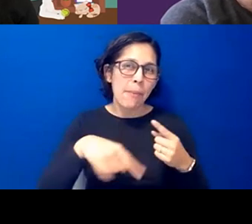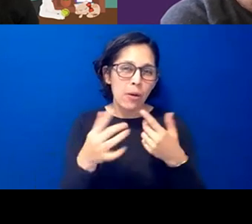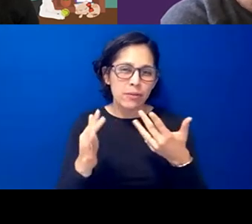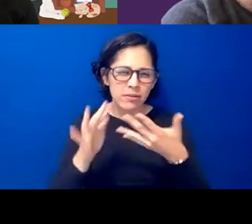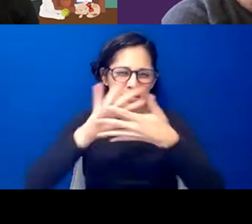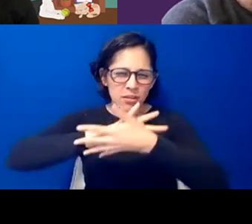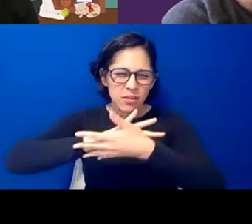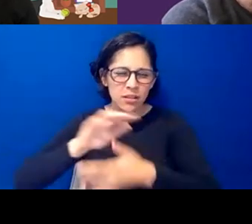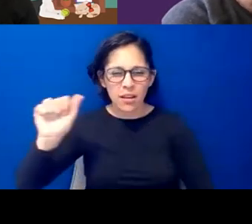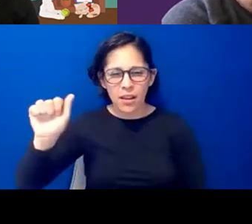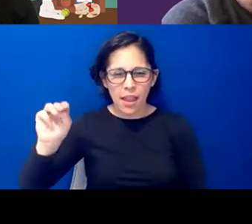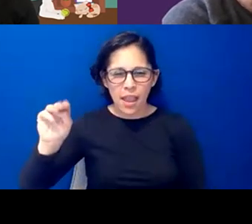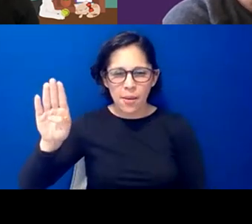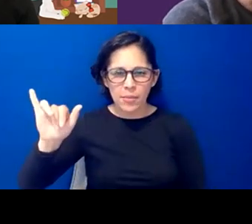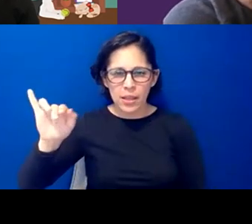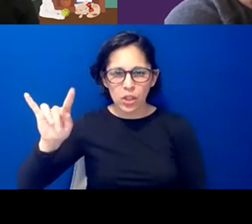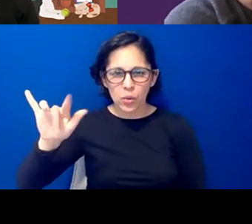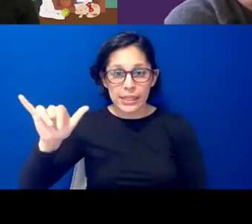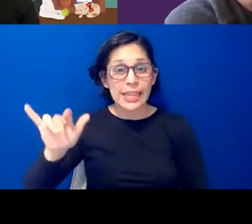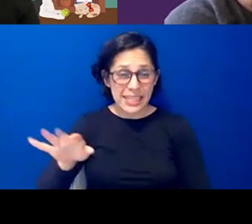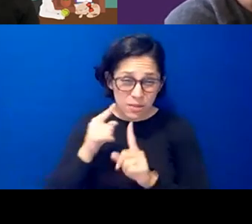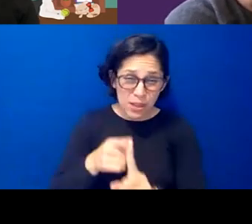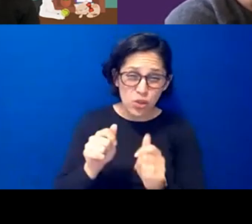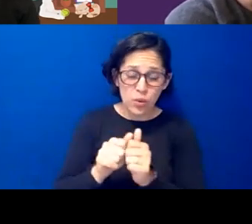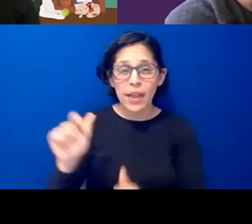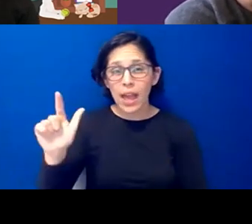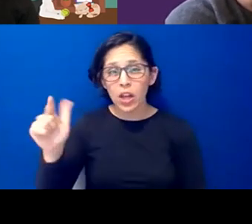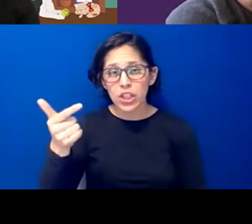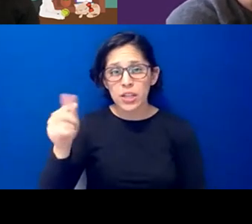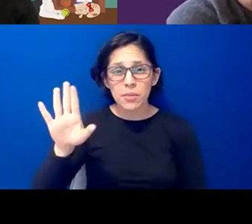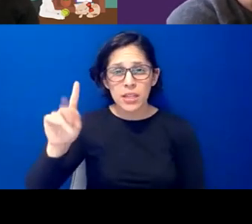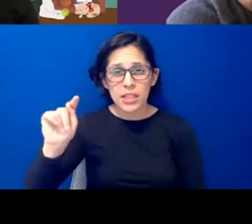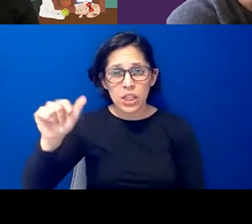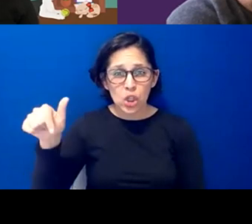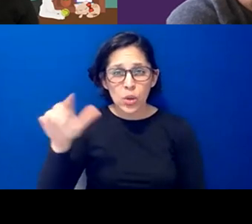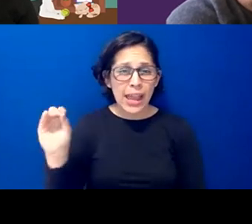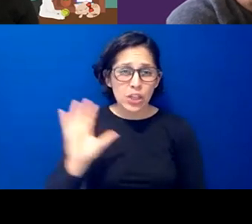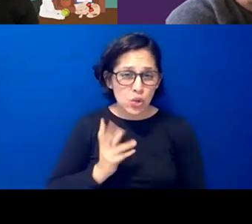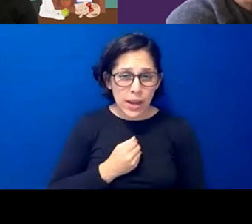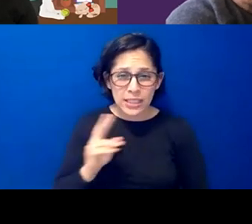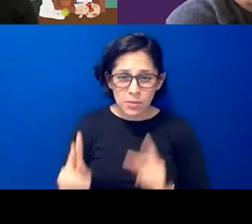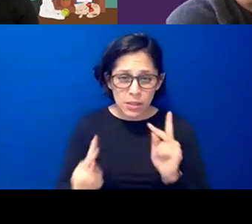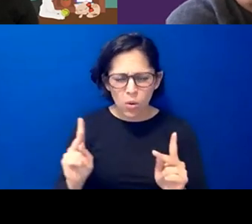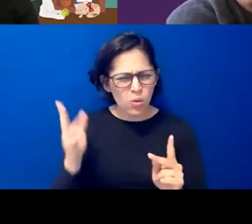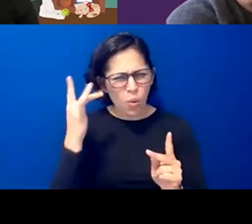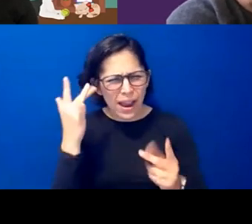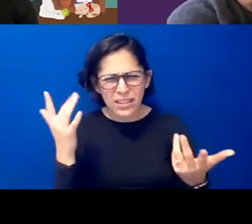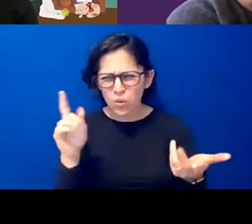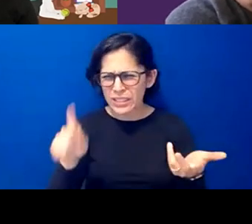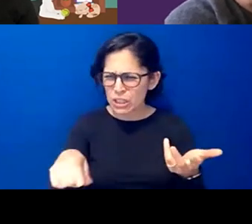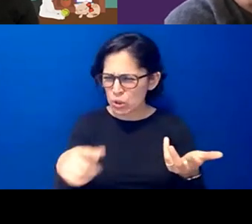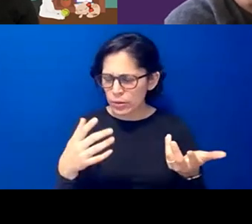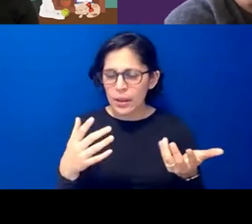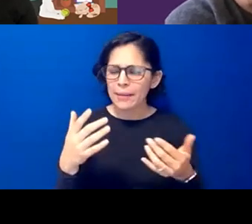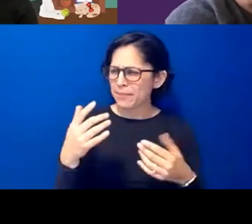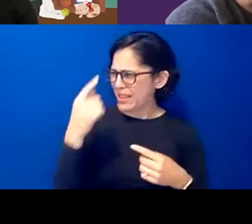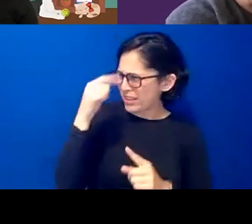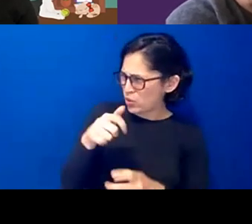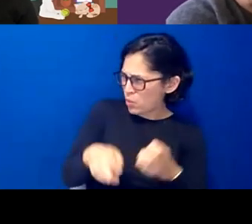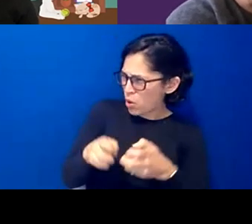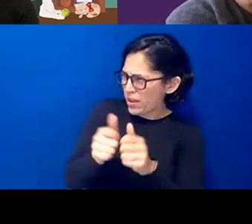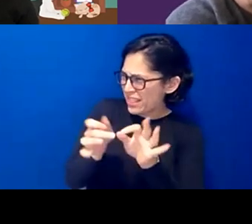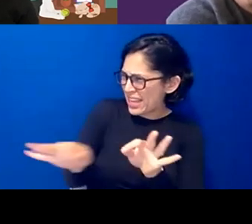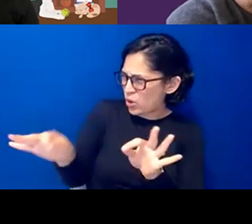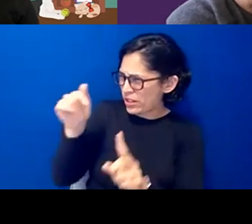Ghada Al-Masri: Especially like around transgender LGBT Q like, why is it that we need to locate and and I always thought this was always a problem with language as soon as you name it.